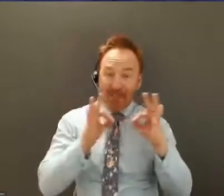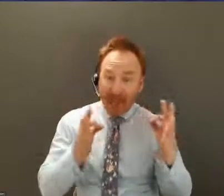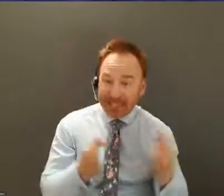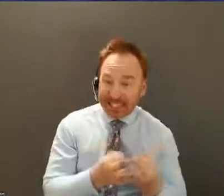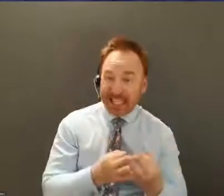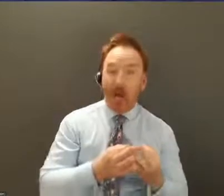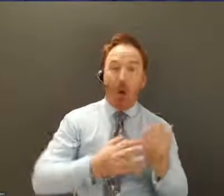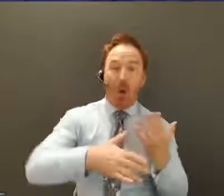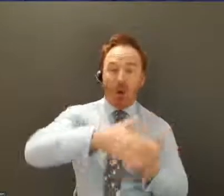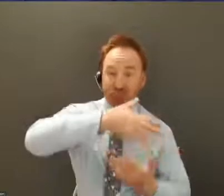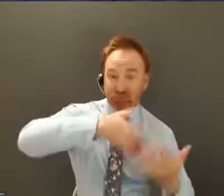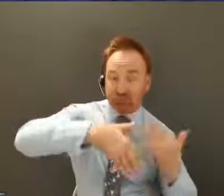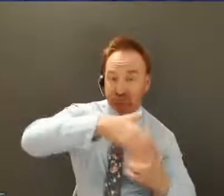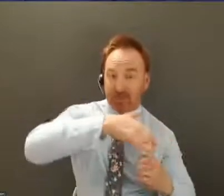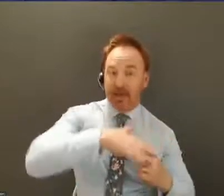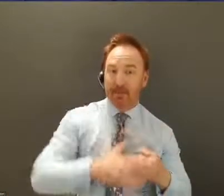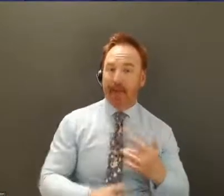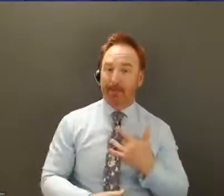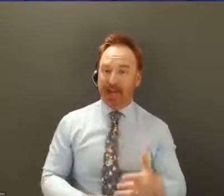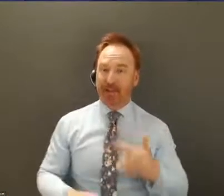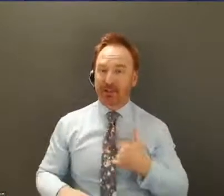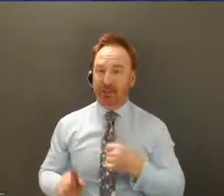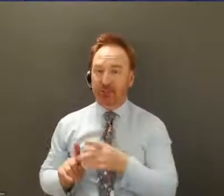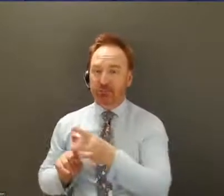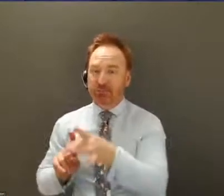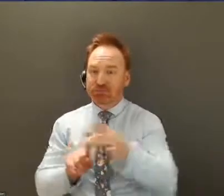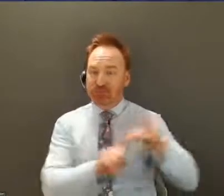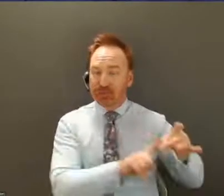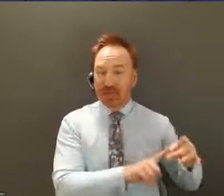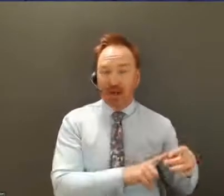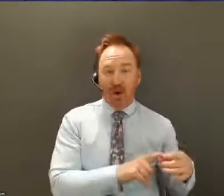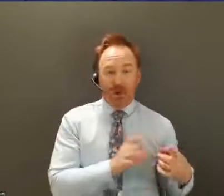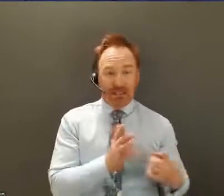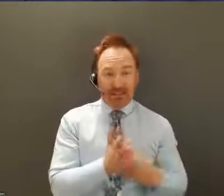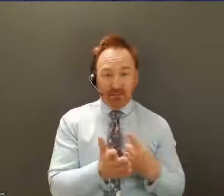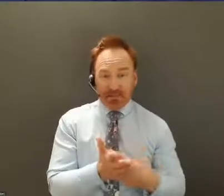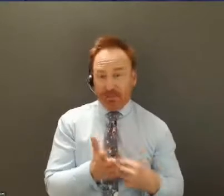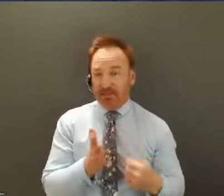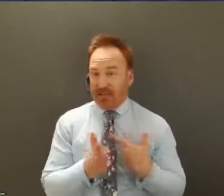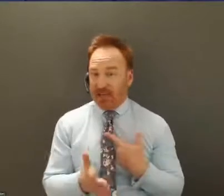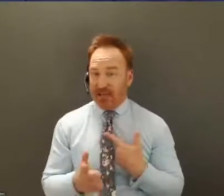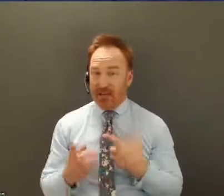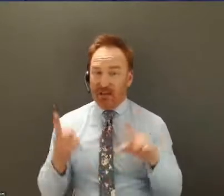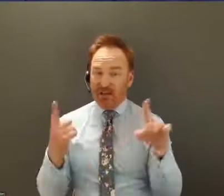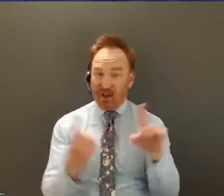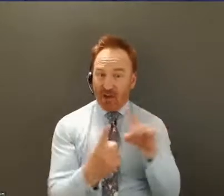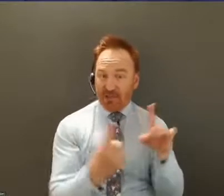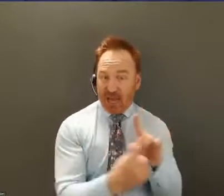And we have seen some cases not linked to others. , about 90 percent of cases to